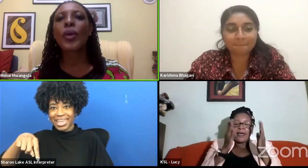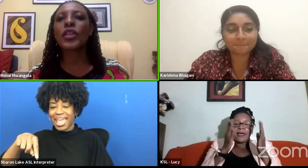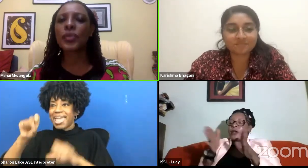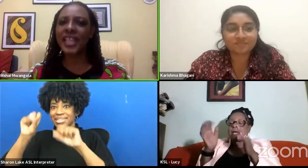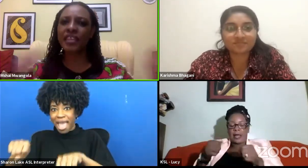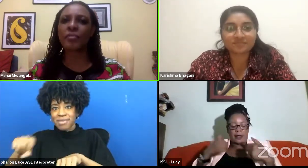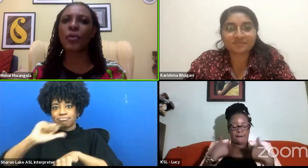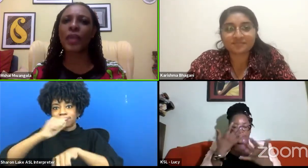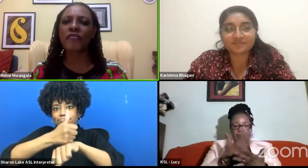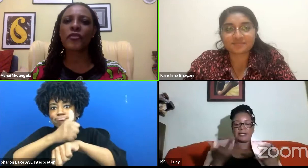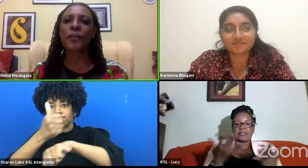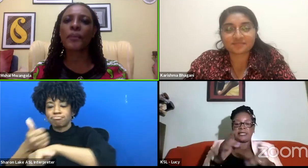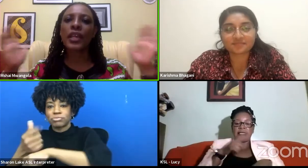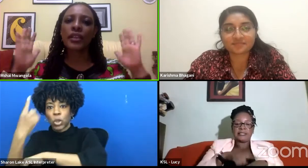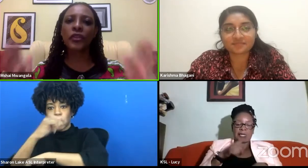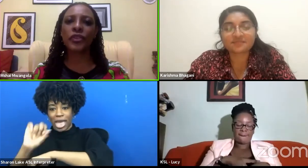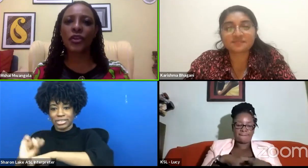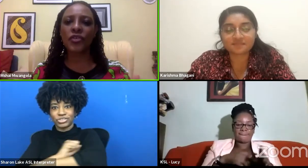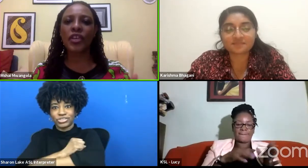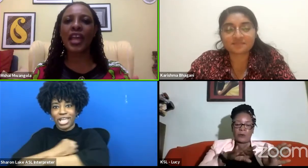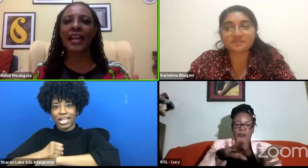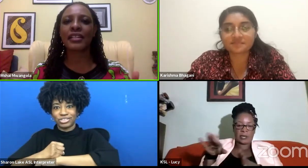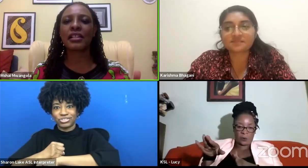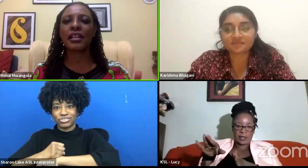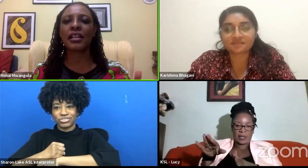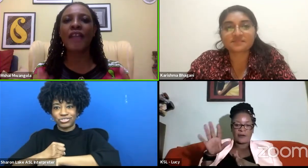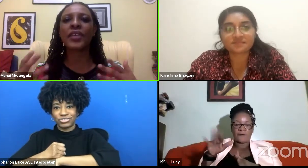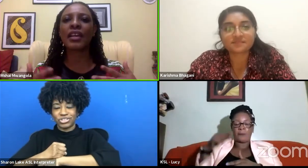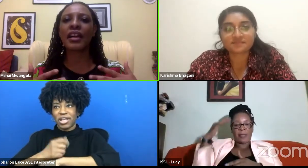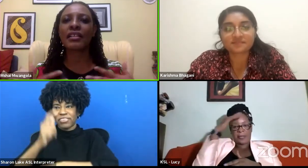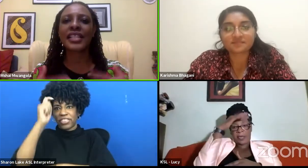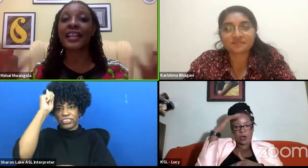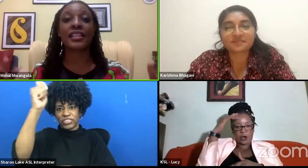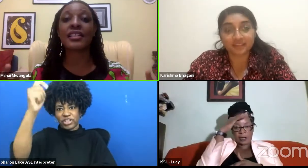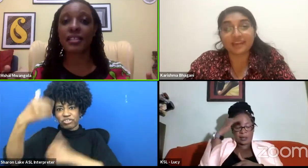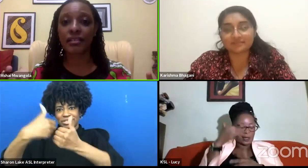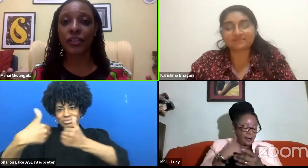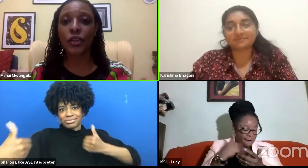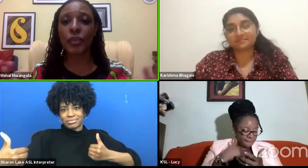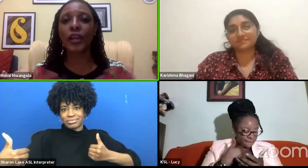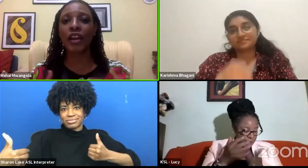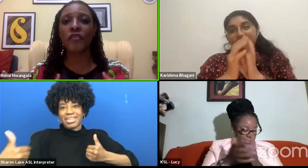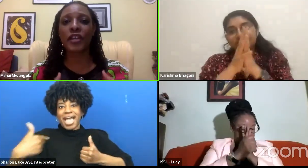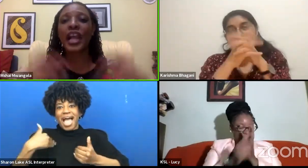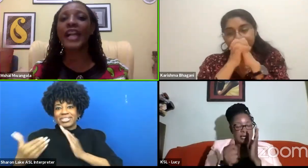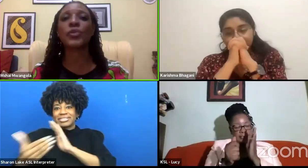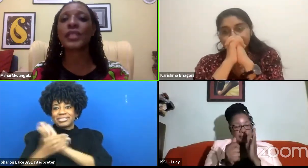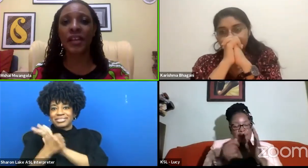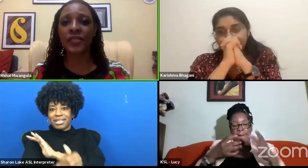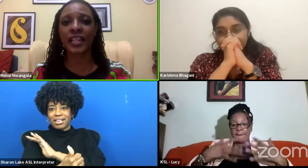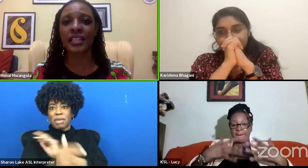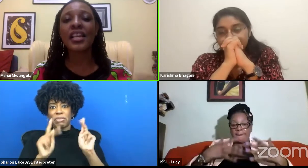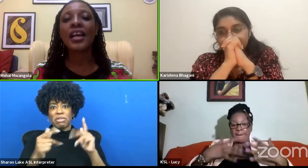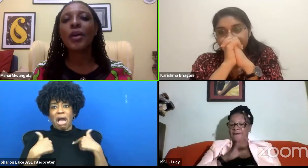when you take them away from the theory and having talent, people are afraid I don't have talent,